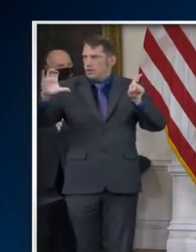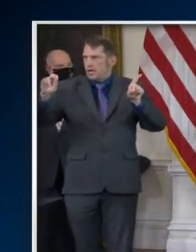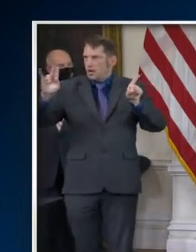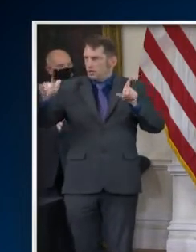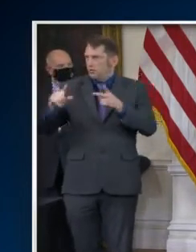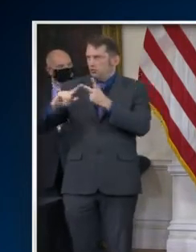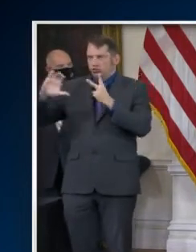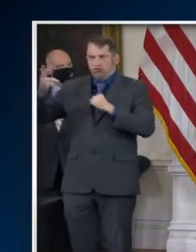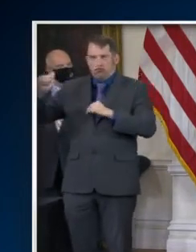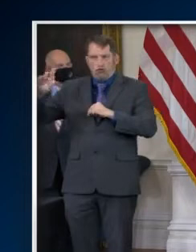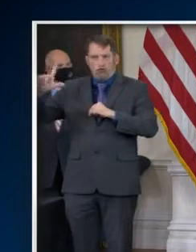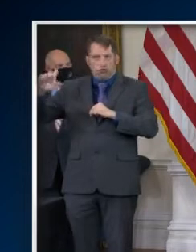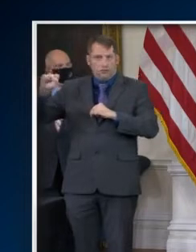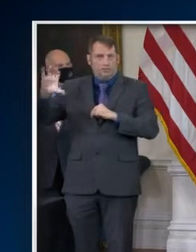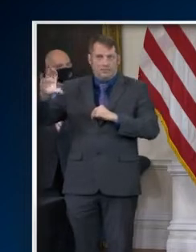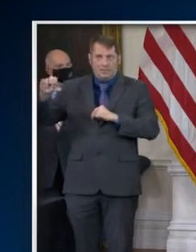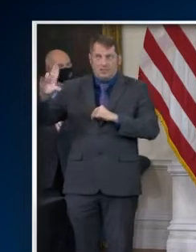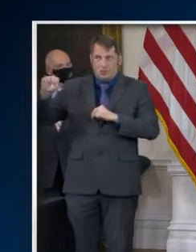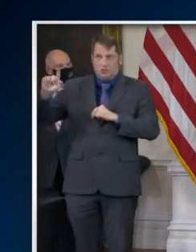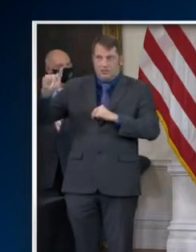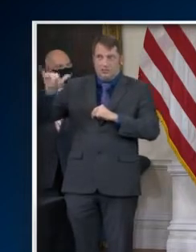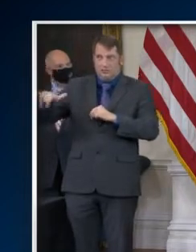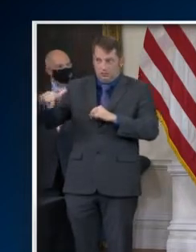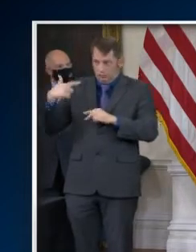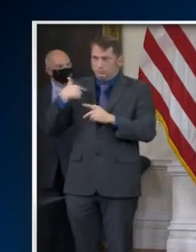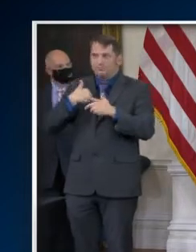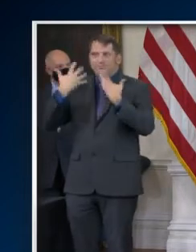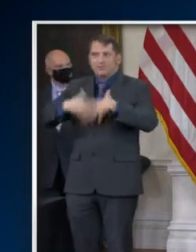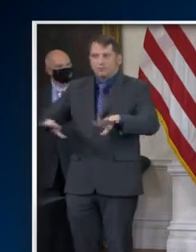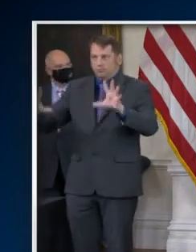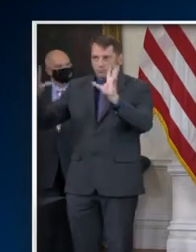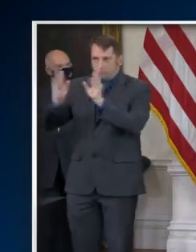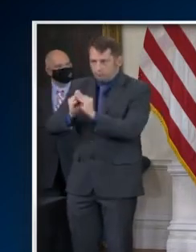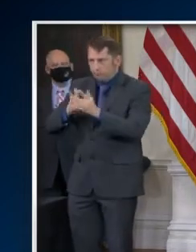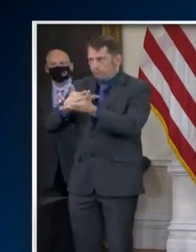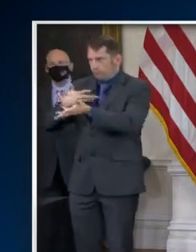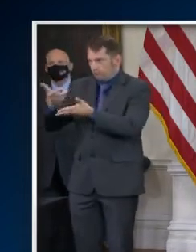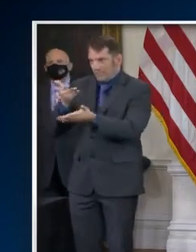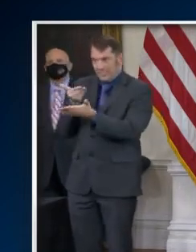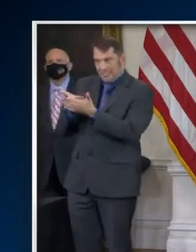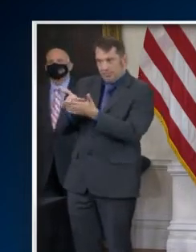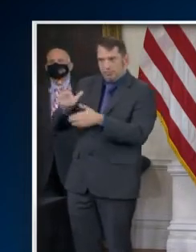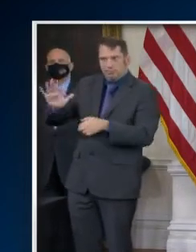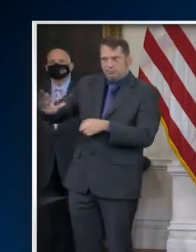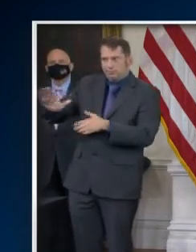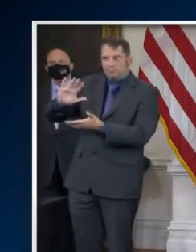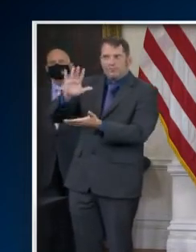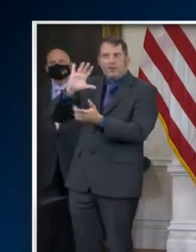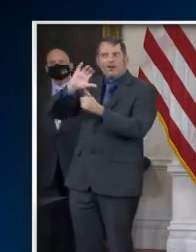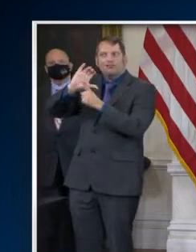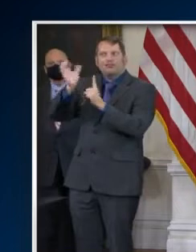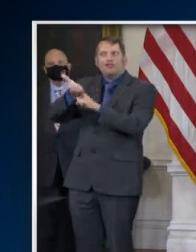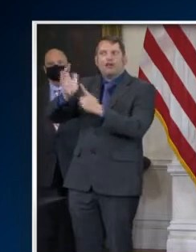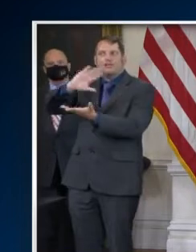CHARLES COUNTY HEALTH DEPARTMENTS. THIS IS A MEETING WHERE PEOPLE -- WHERE WE ARE MEETING PEOPLE